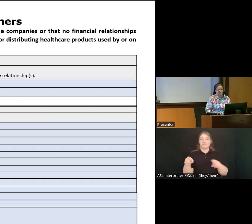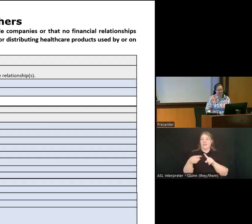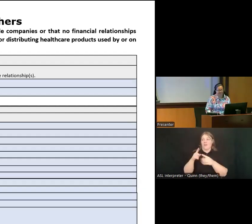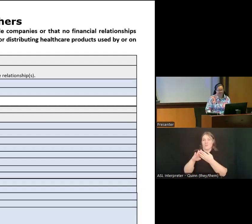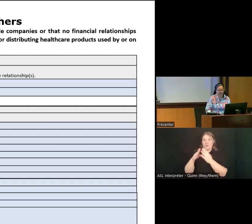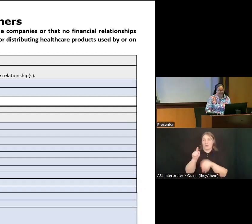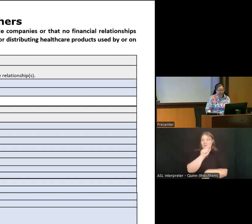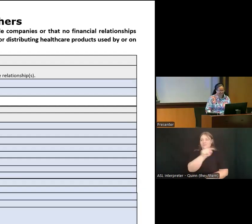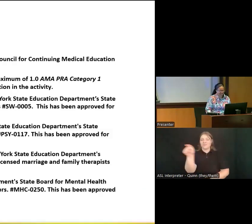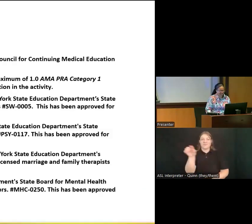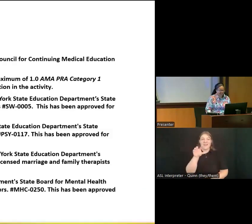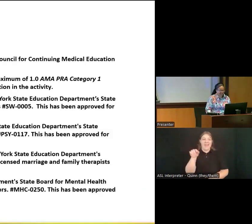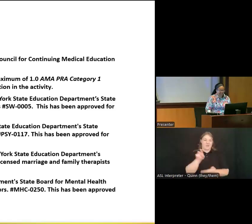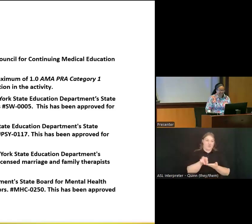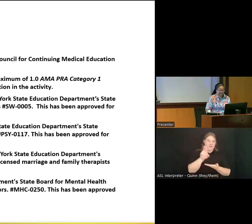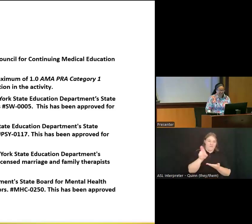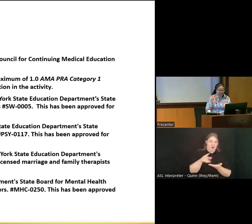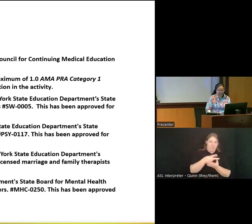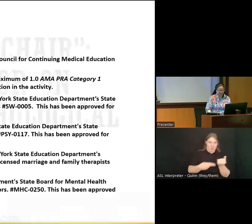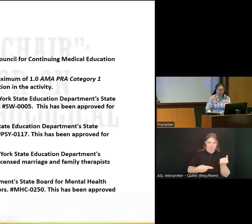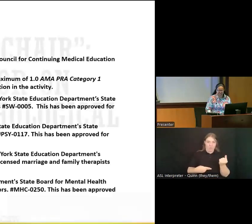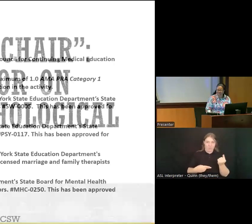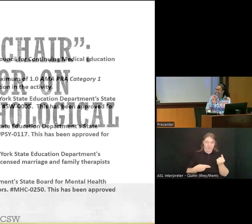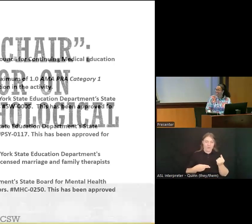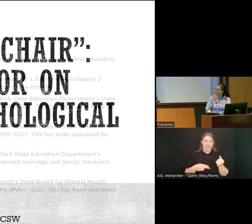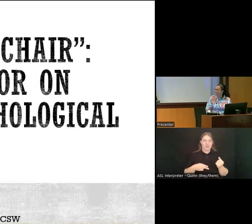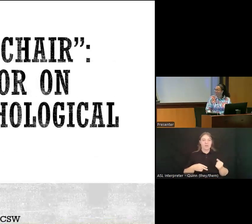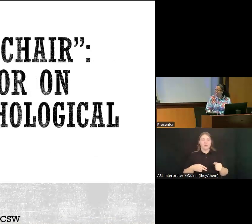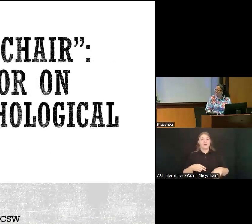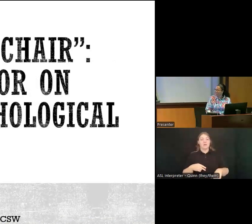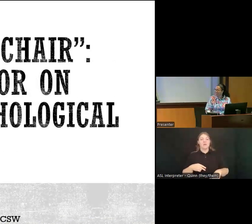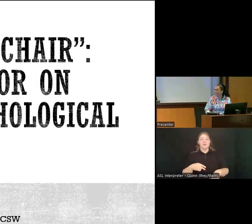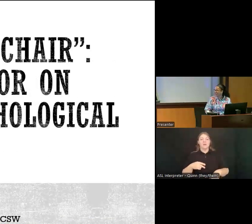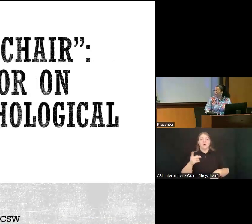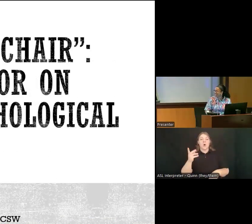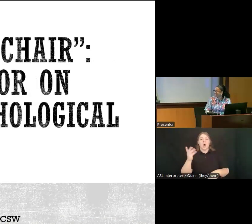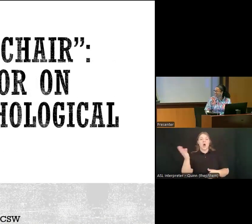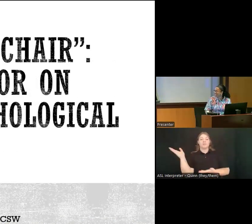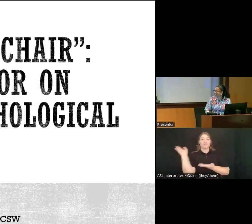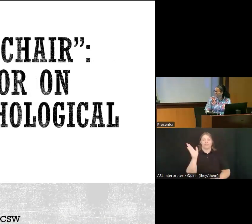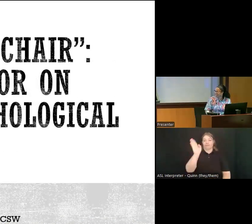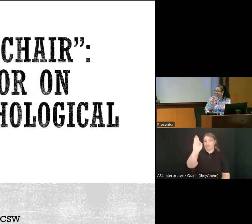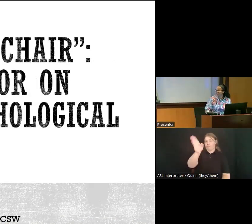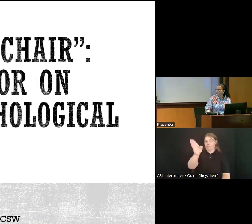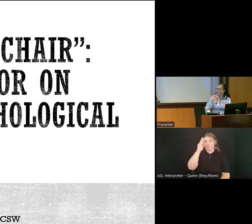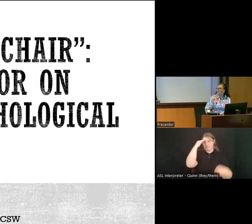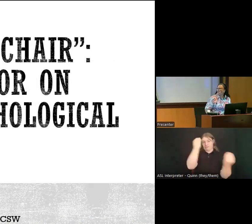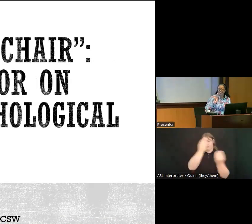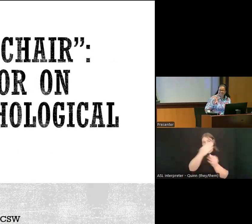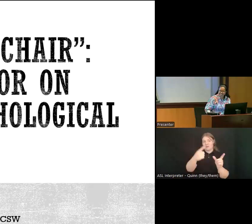within the University of Rochester um bringing us information from a therapist psychologist